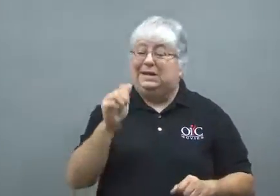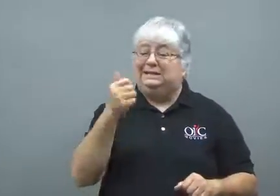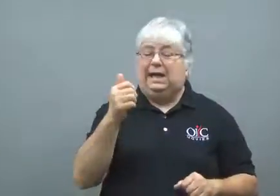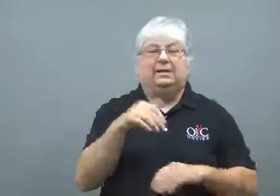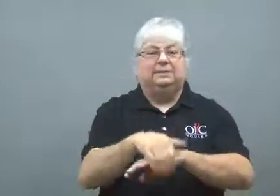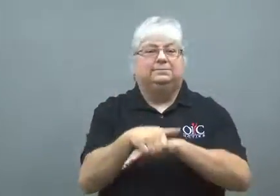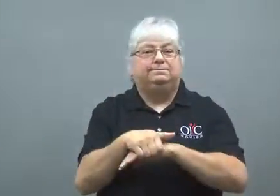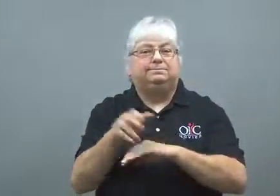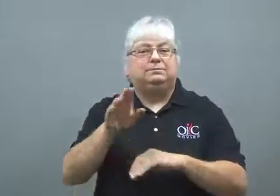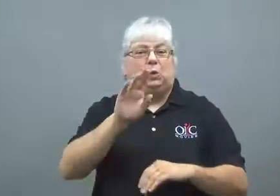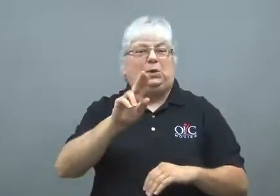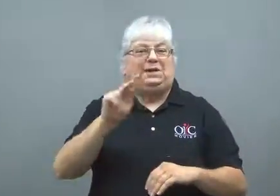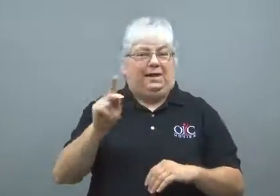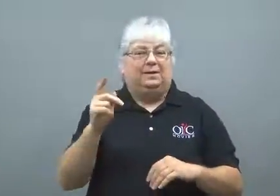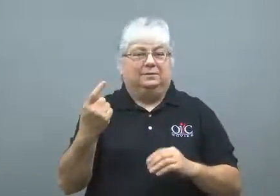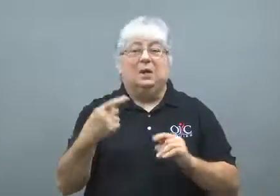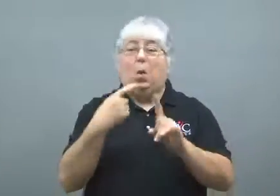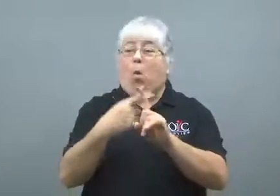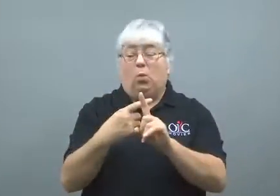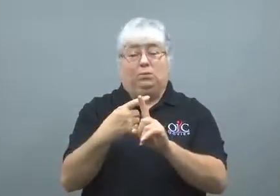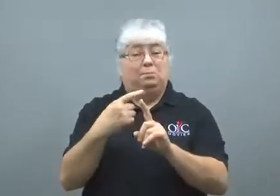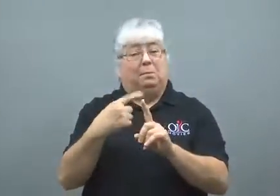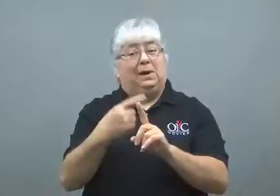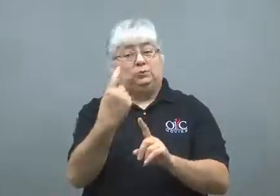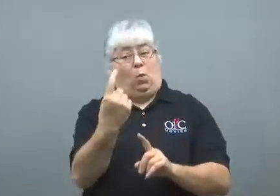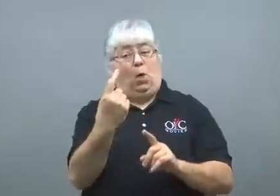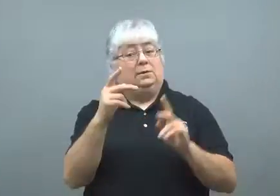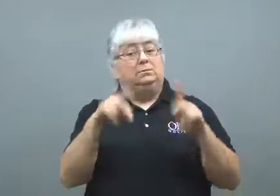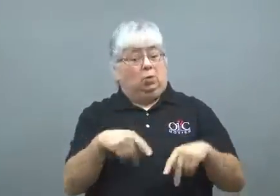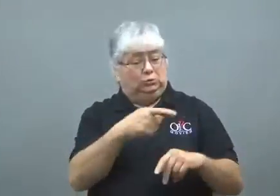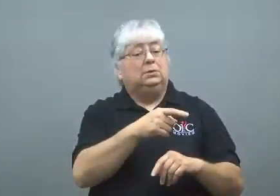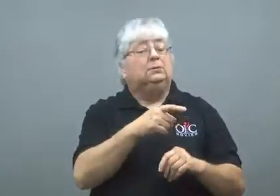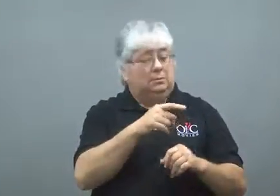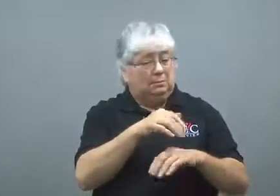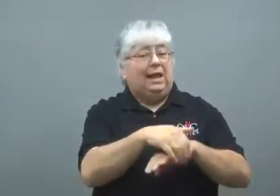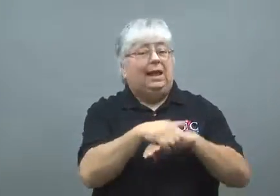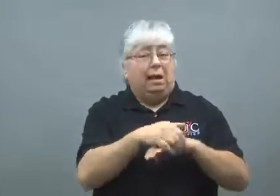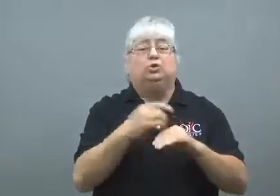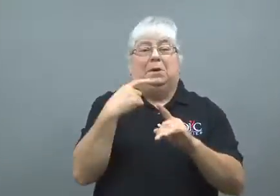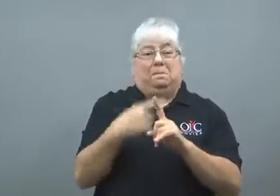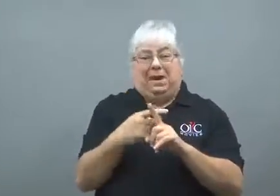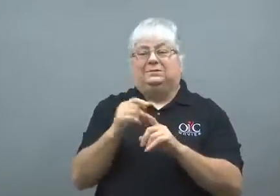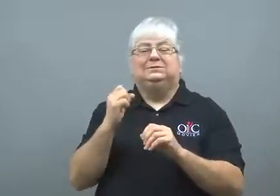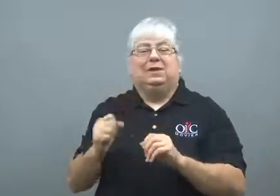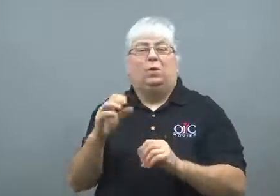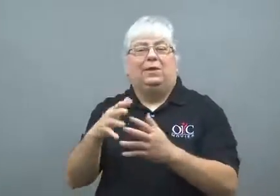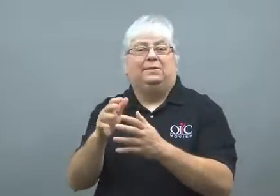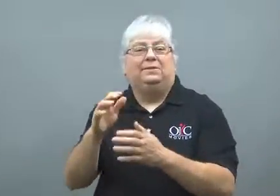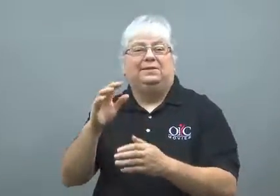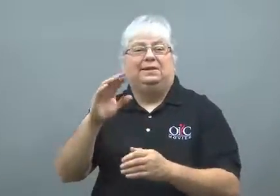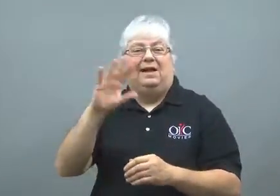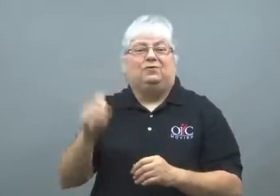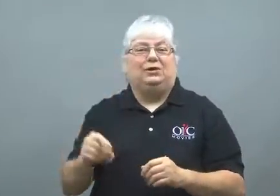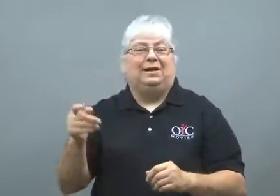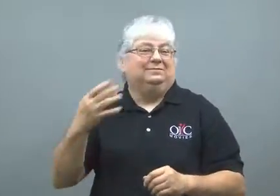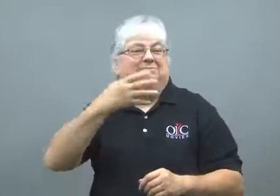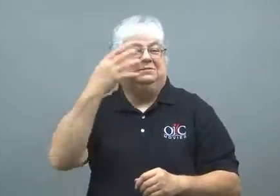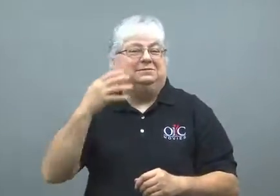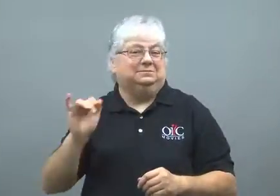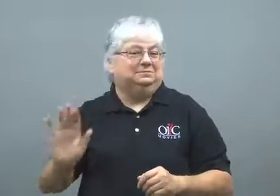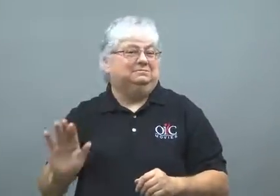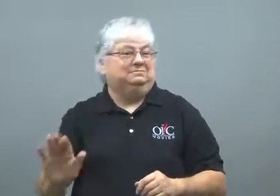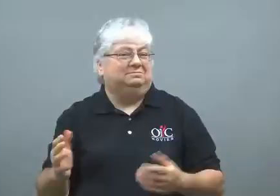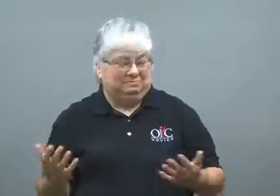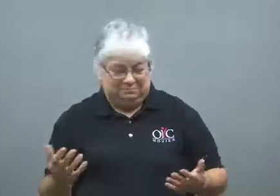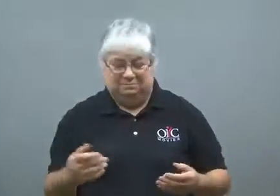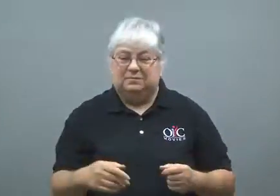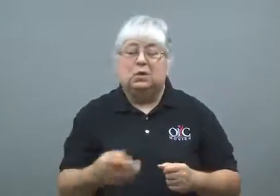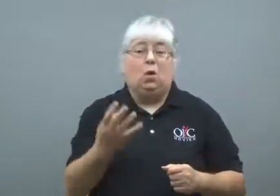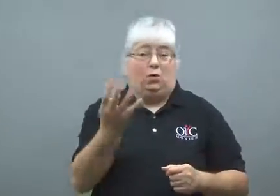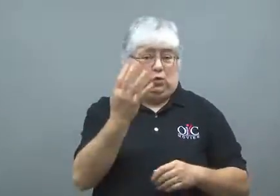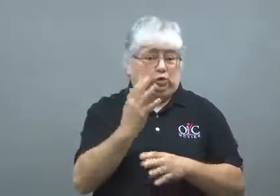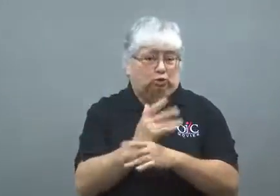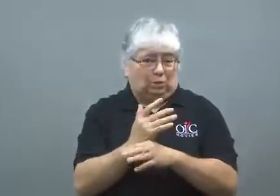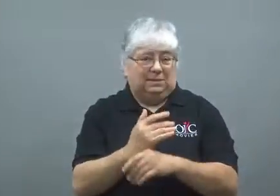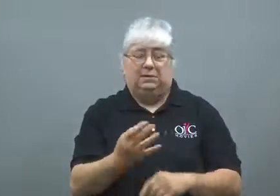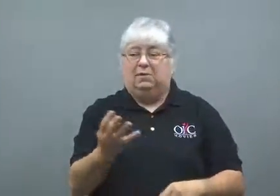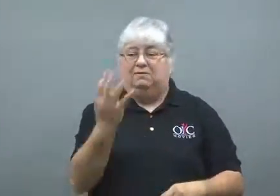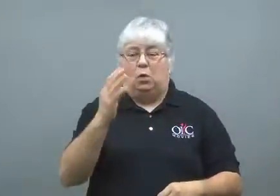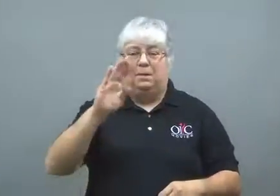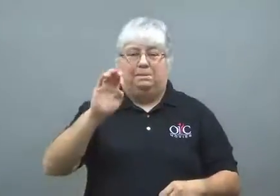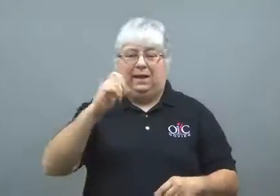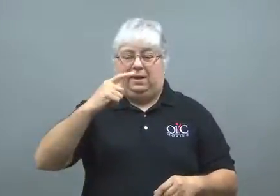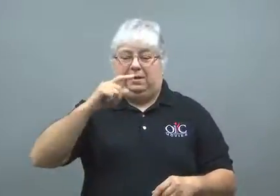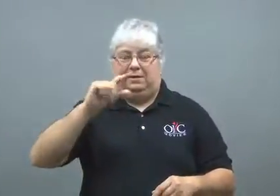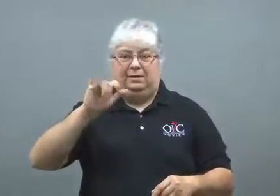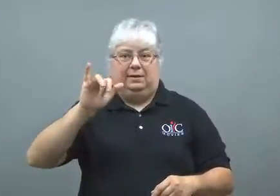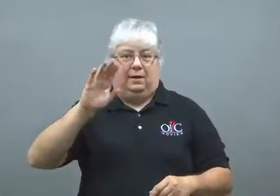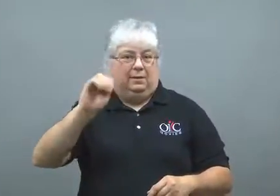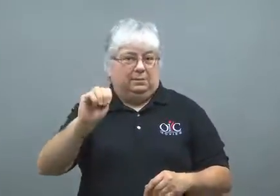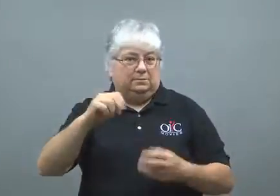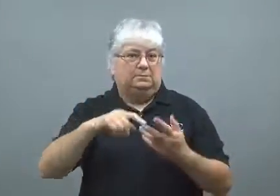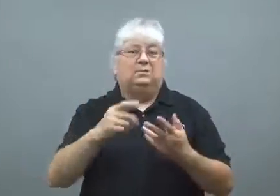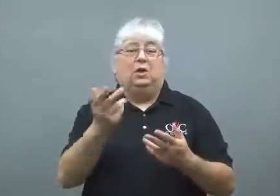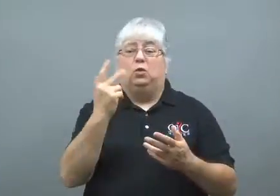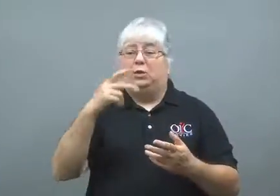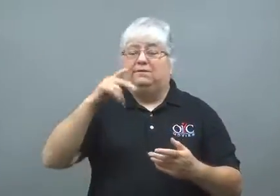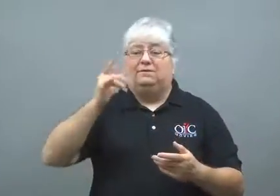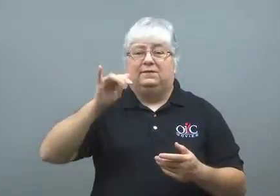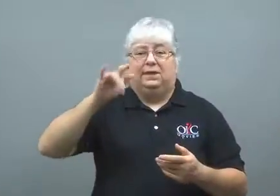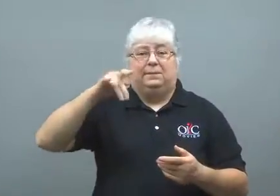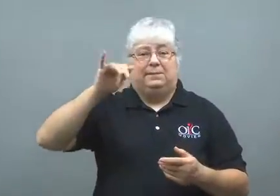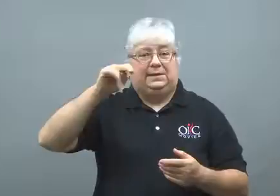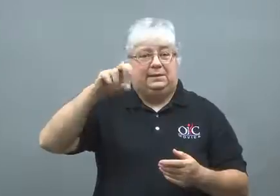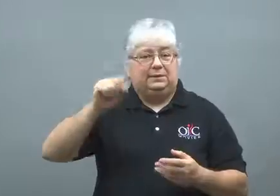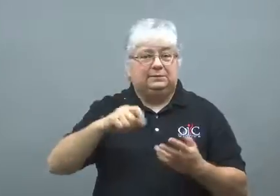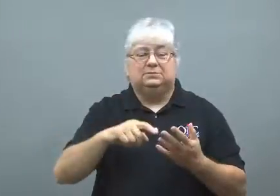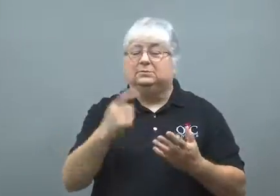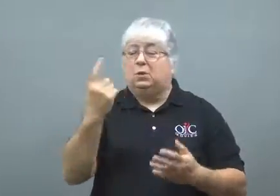10 were from the U.K., one of whom held dual citizenship with South Africa.